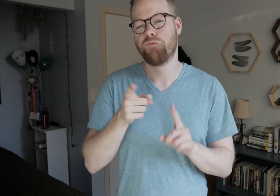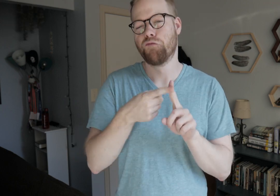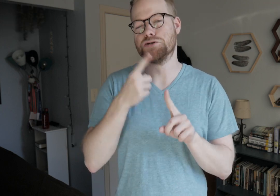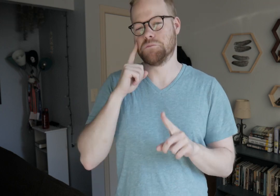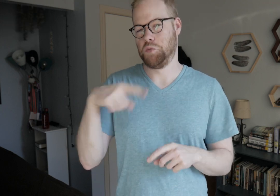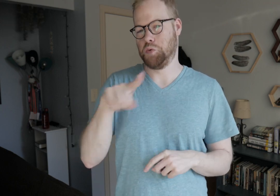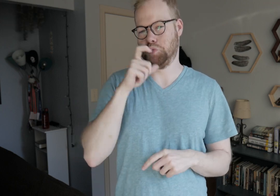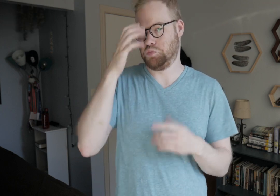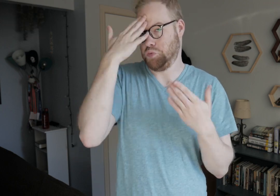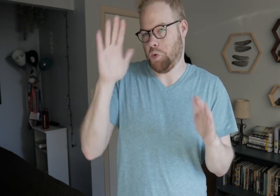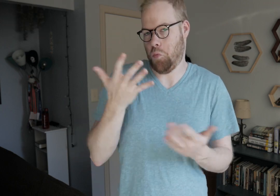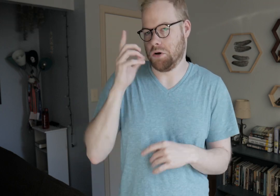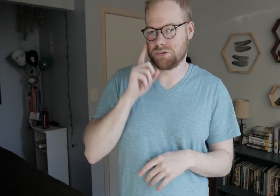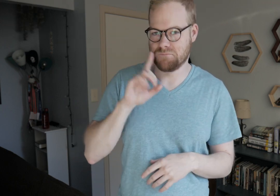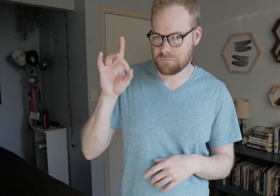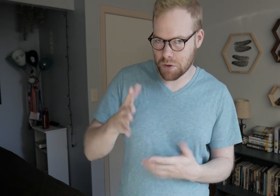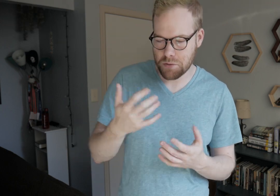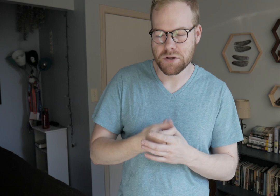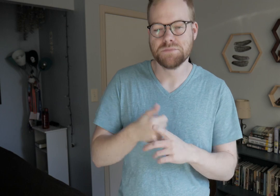First, for those who don’t know what Deaf Spotlight is,